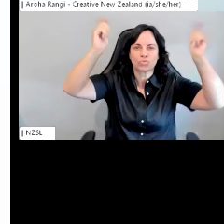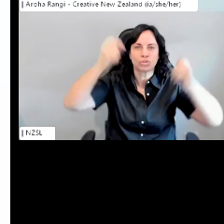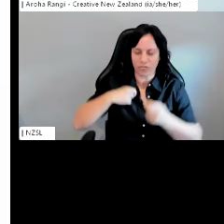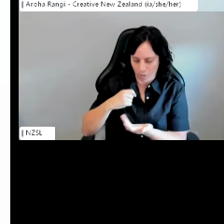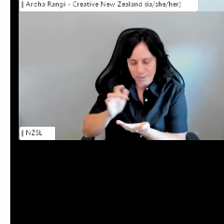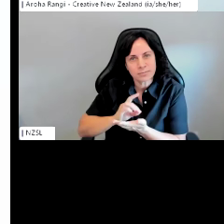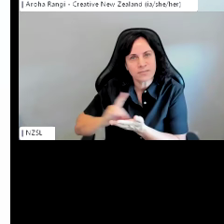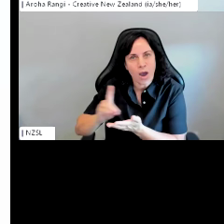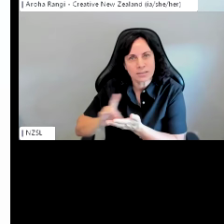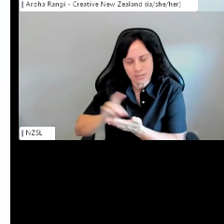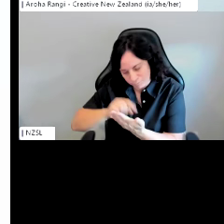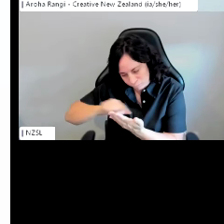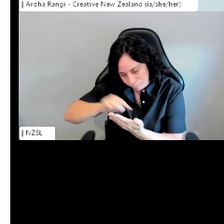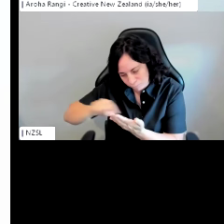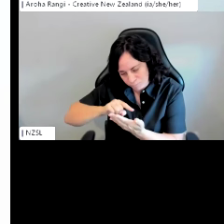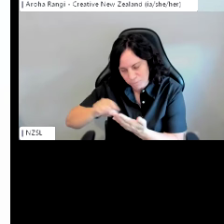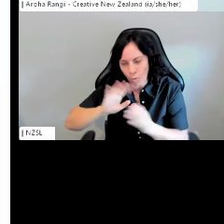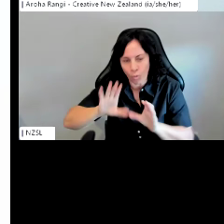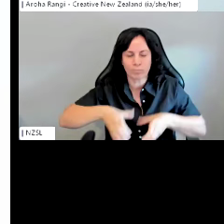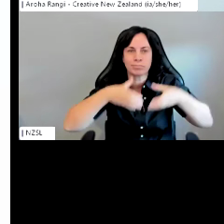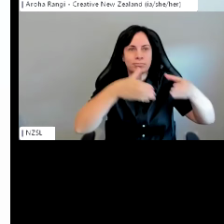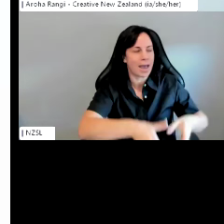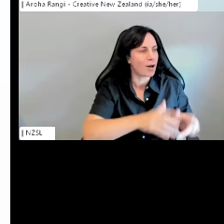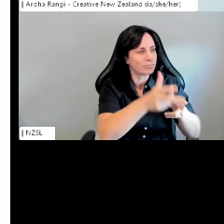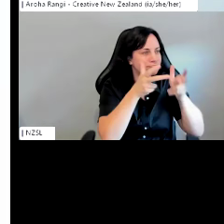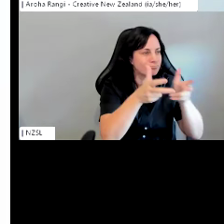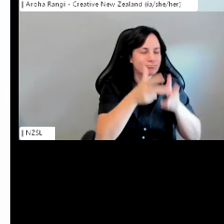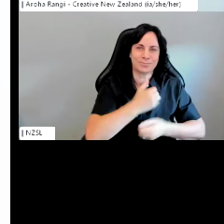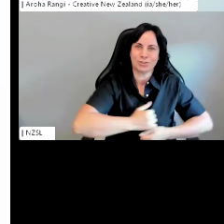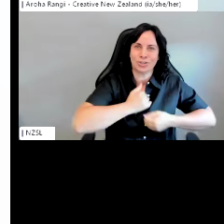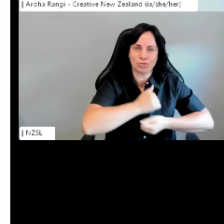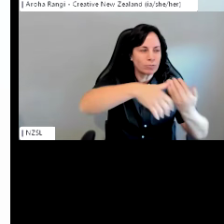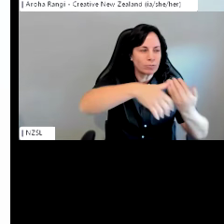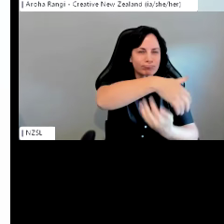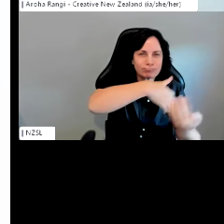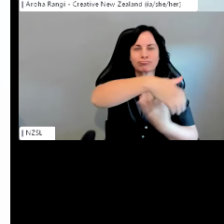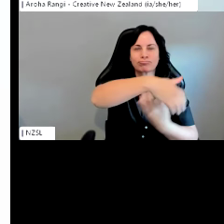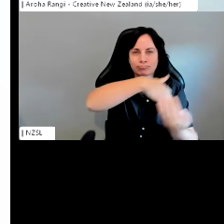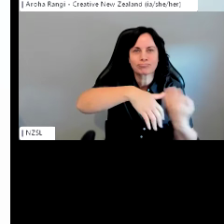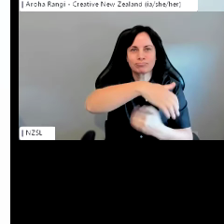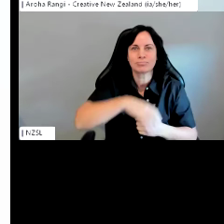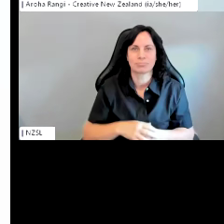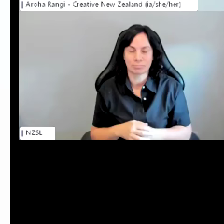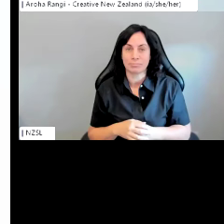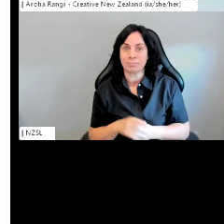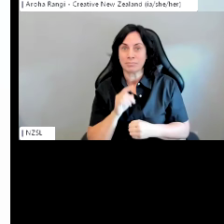with each other and enjoying being together. Um, and that's been a really big meta trend. Um, and